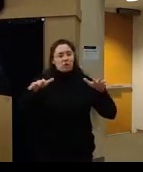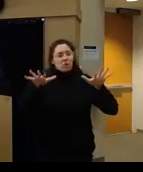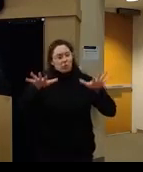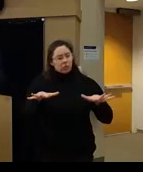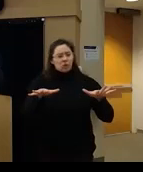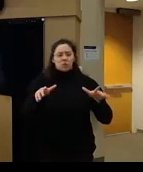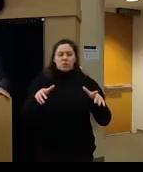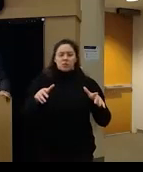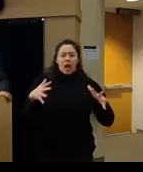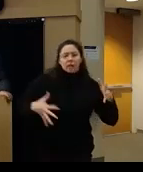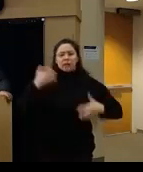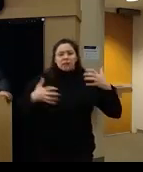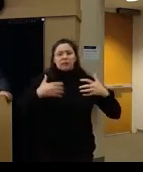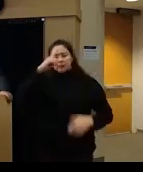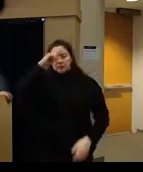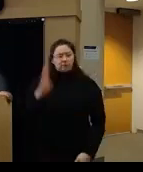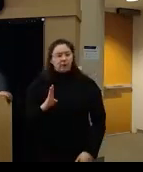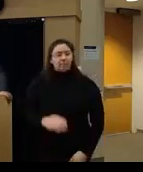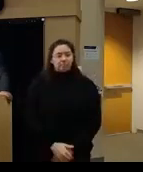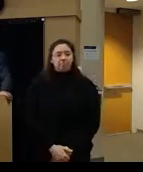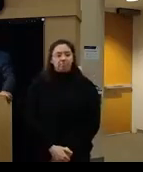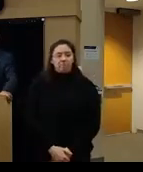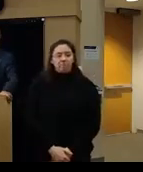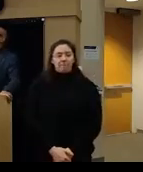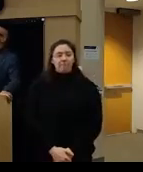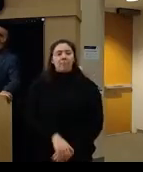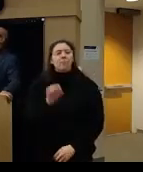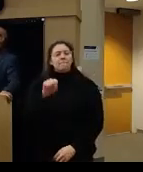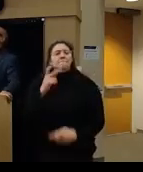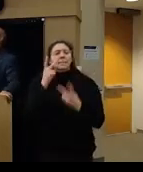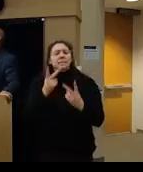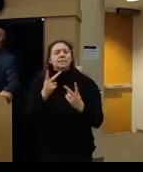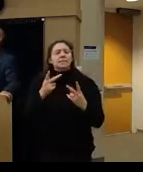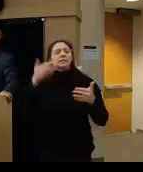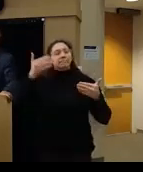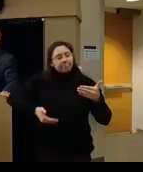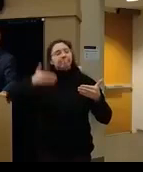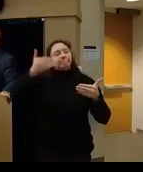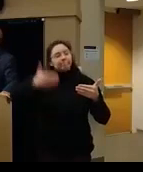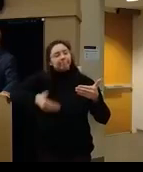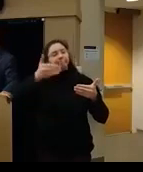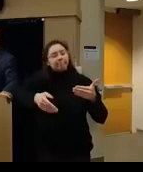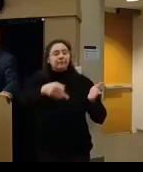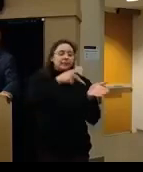or anxious schizophrenic patients uh so we can see the pattern here in psychiatry in Psychology too I